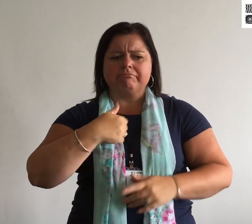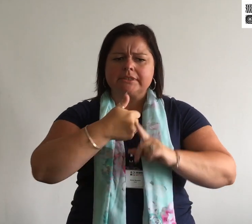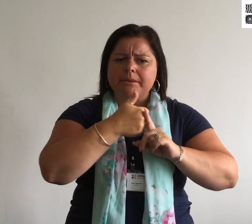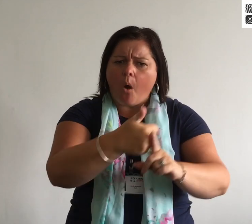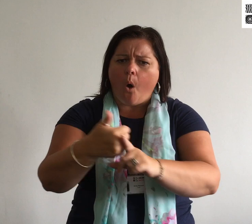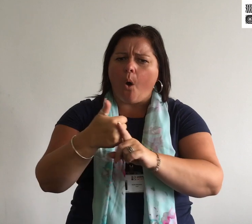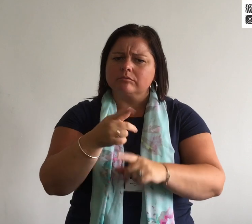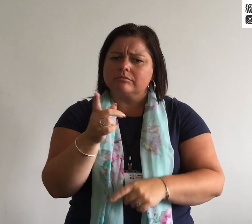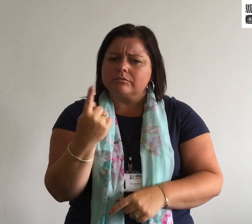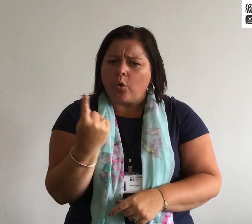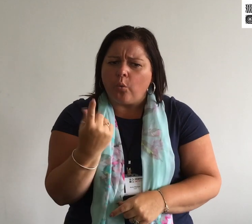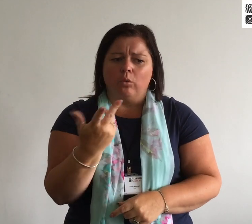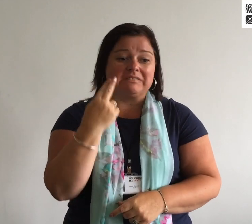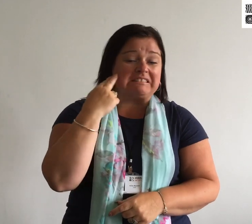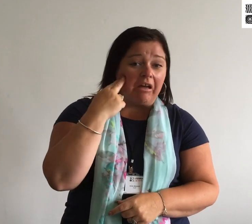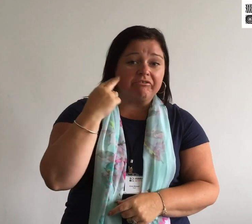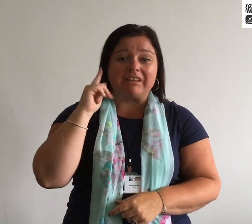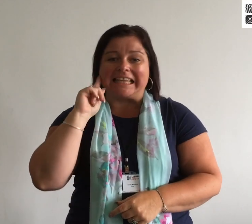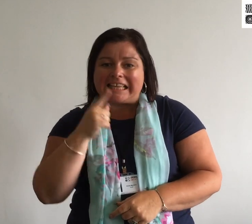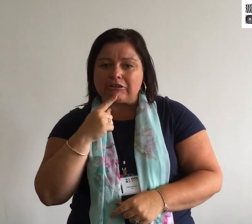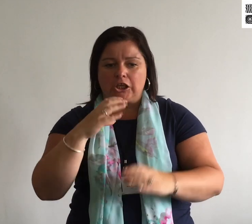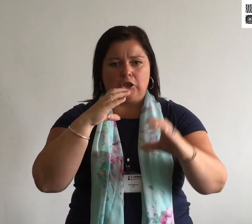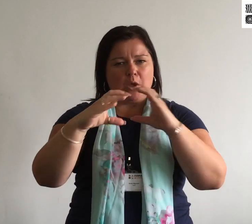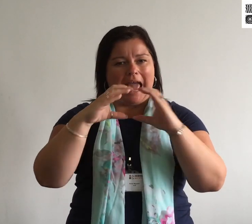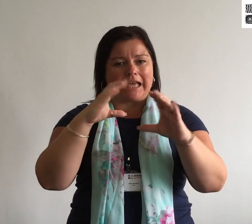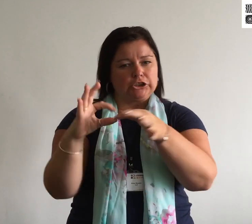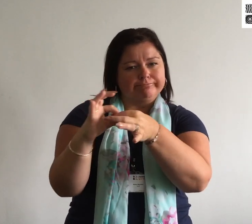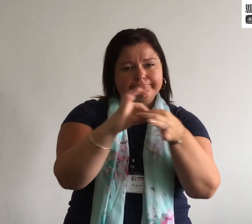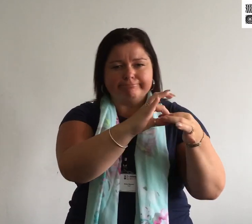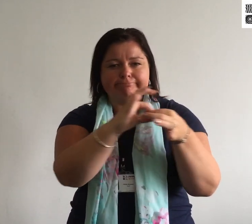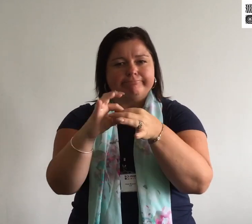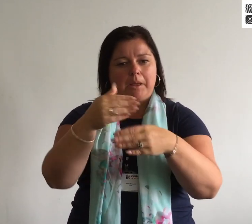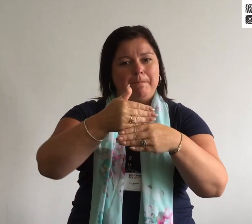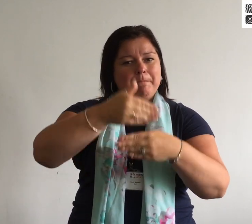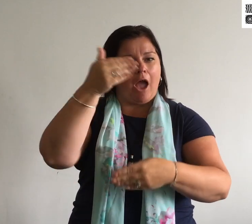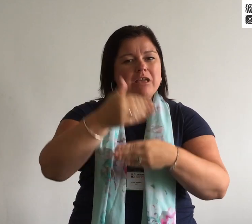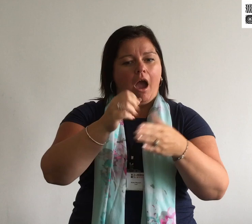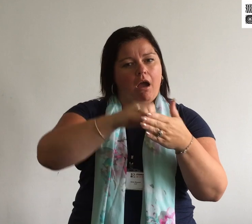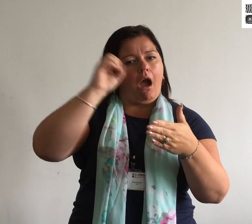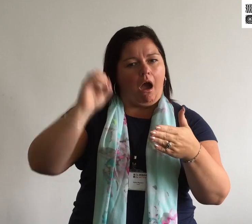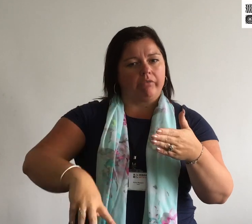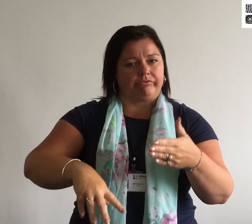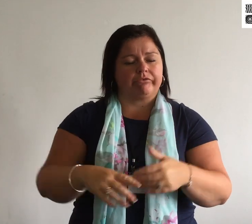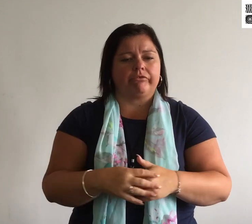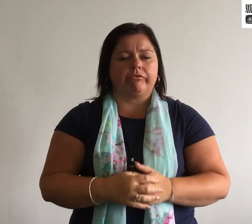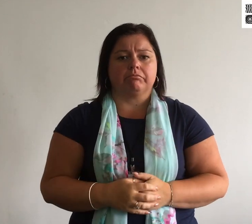My work involves helping facilitate communication between Deaf and hearing people by breaking down some of the barriers that exist.